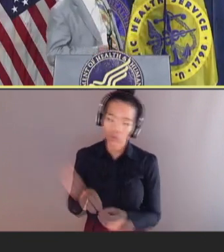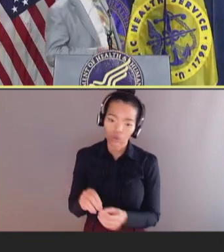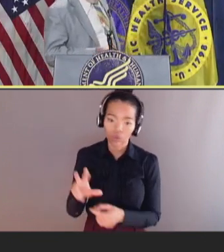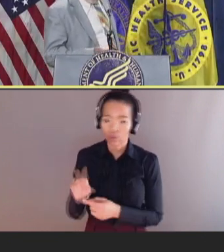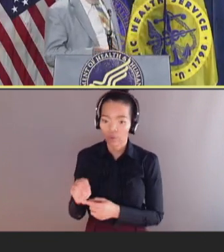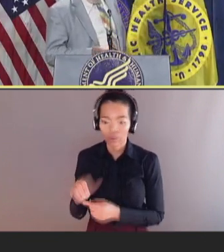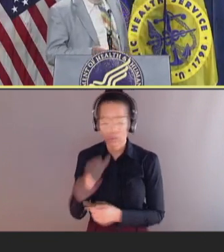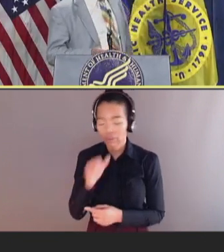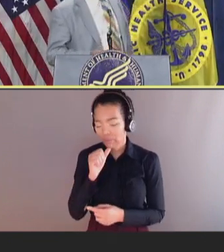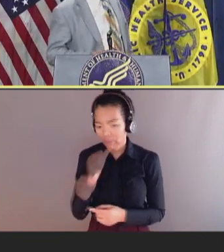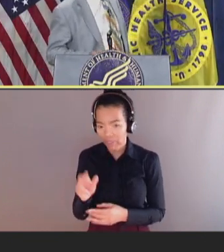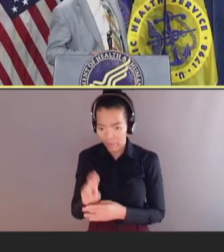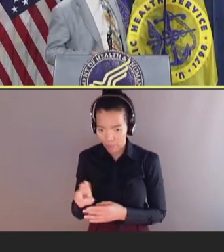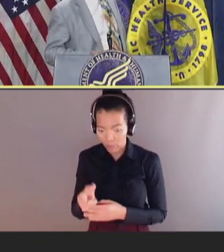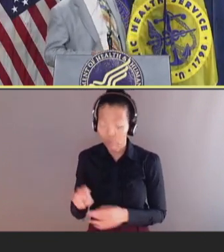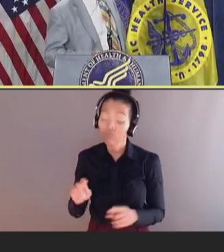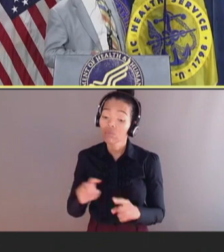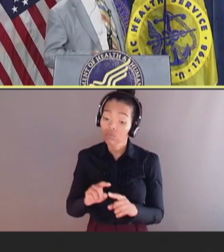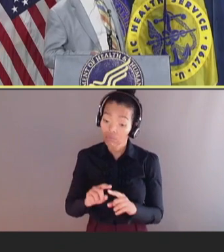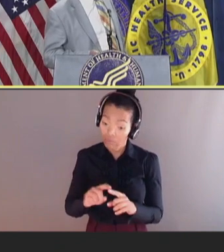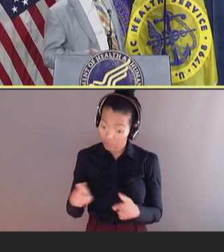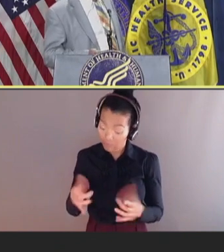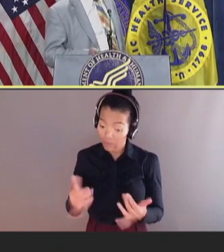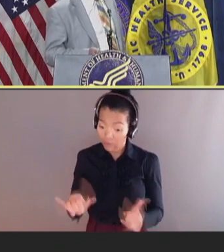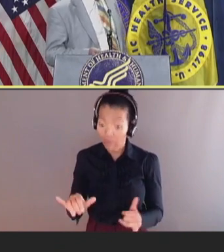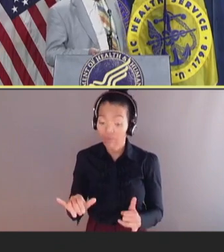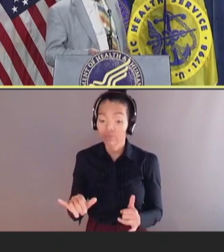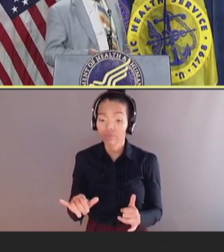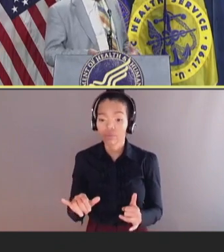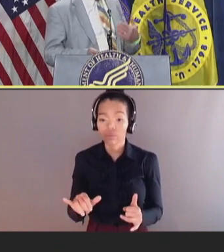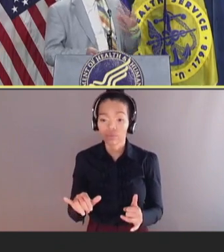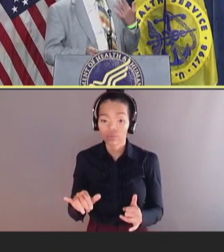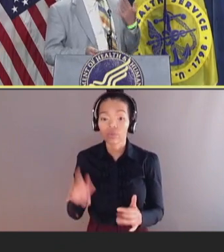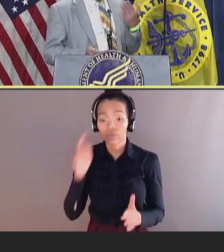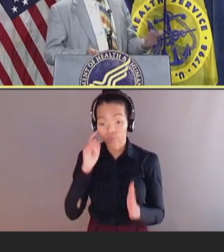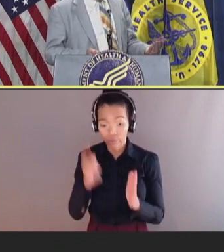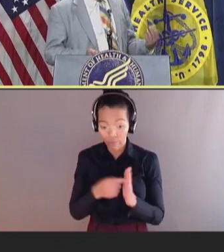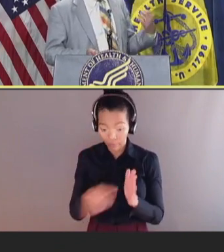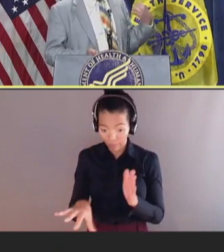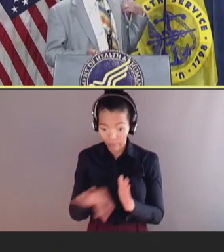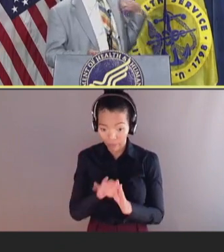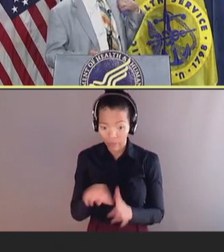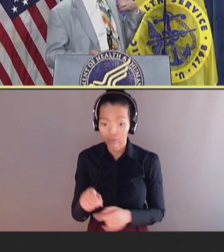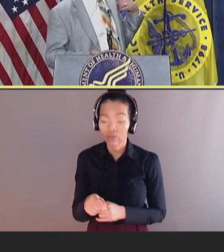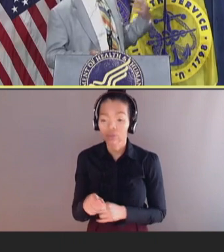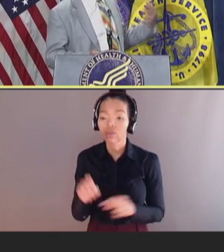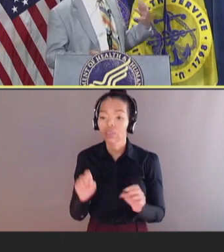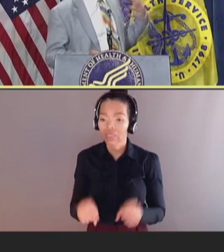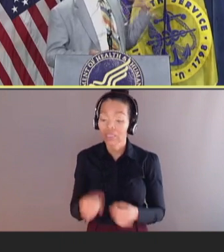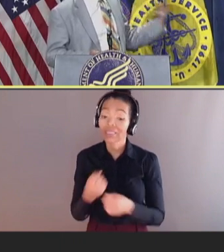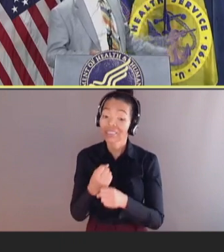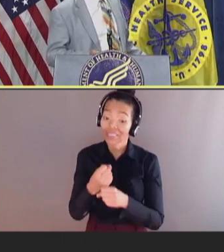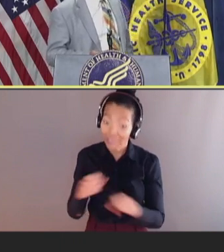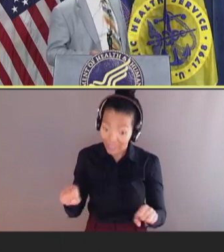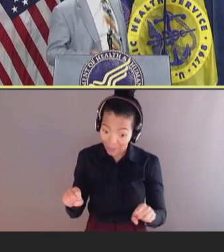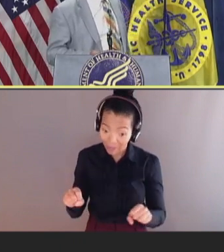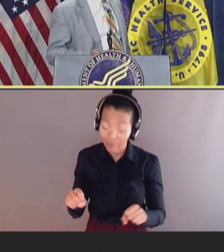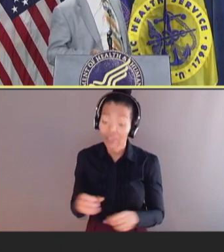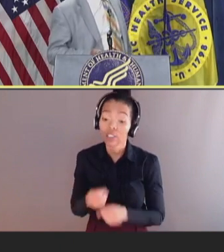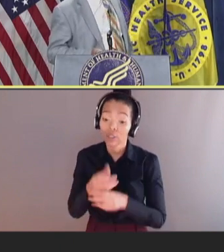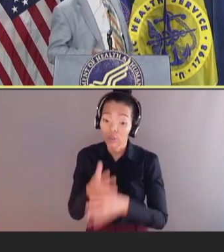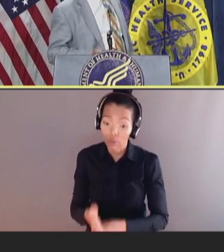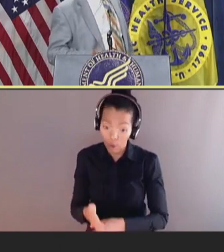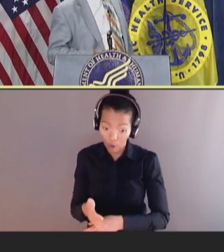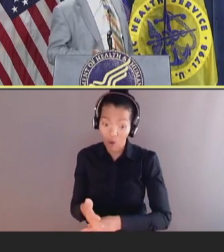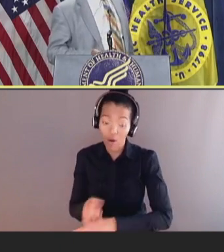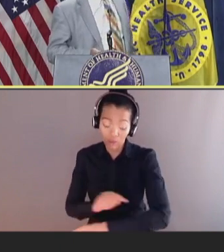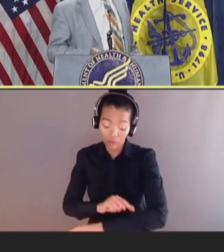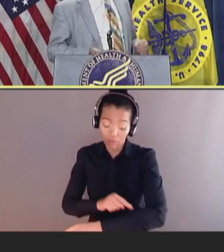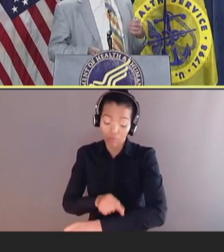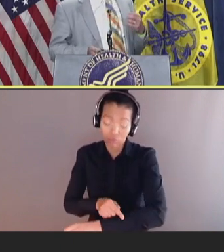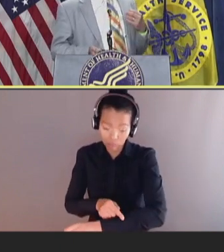But what we found was that we could safely generate these lesions that shed BCG. And when we